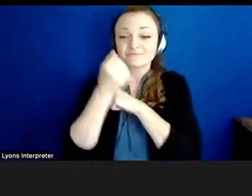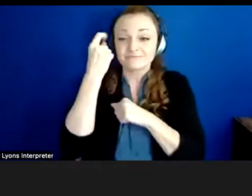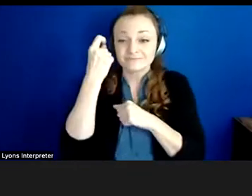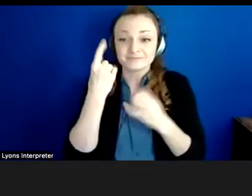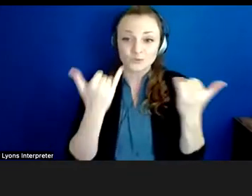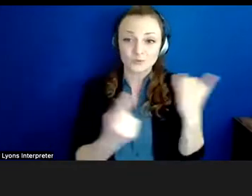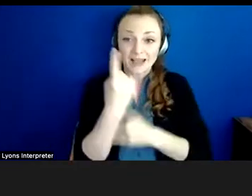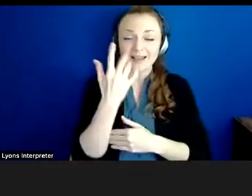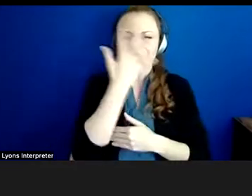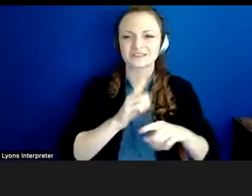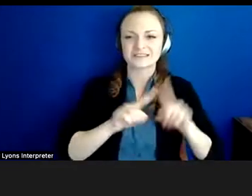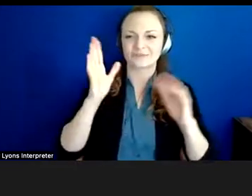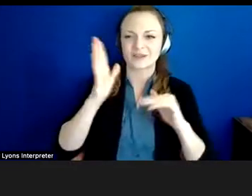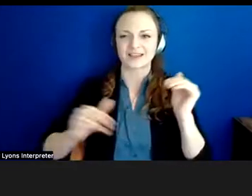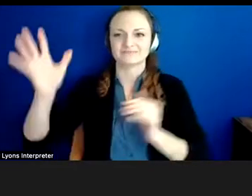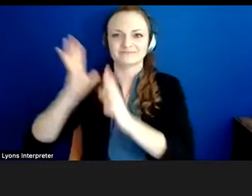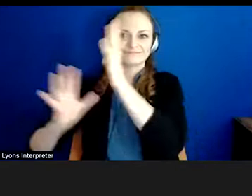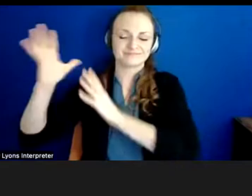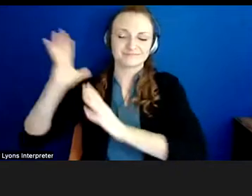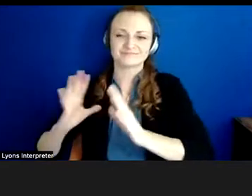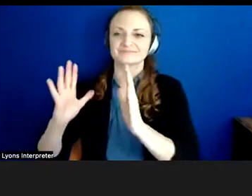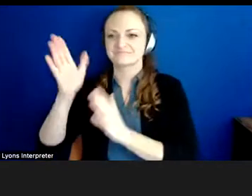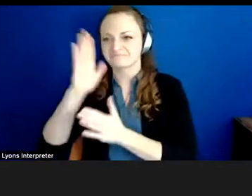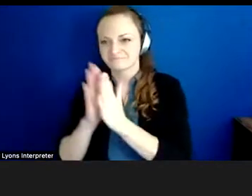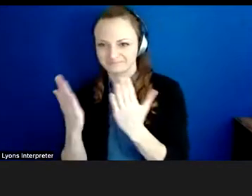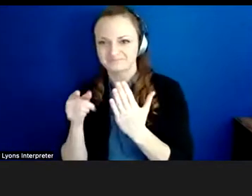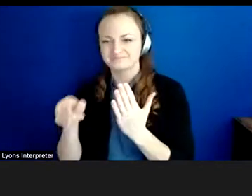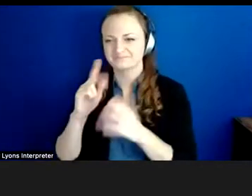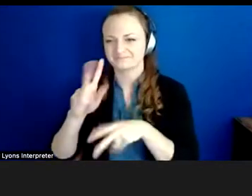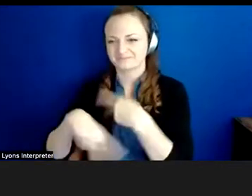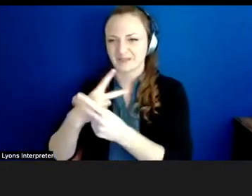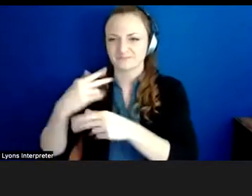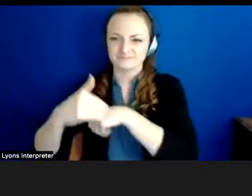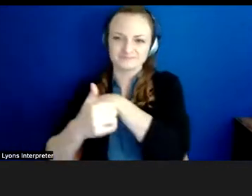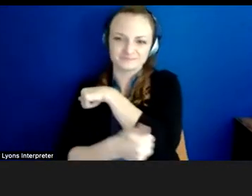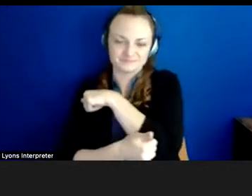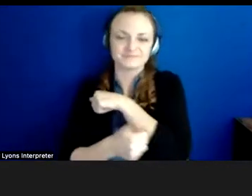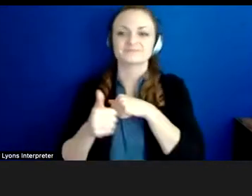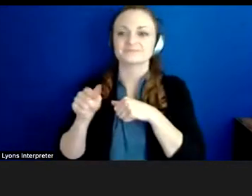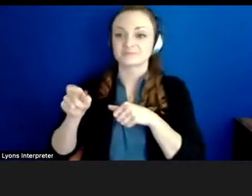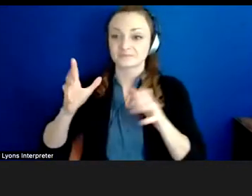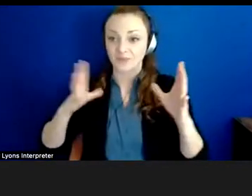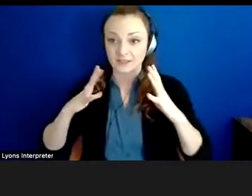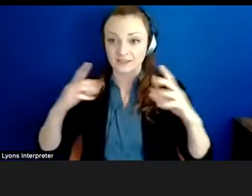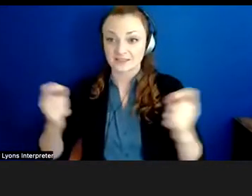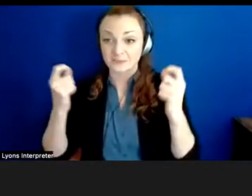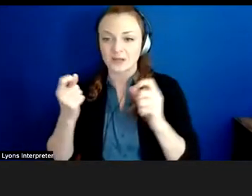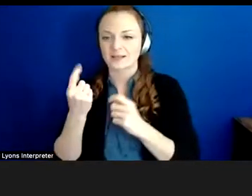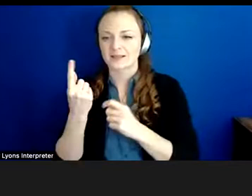19:08:18 But it's still the same holiday another thing that I want to say to you about this